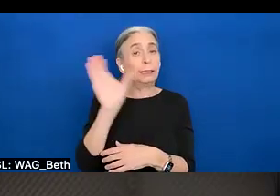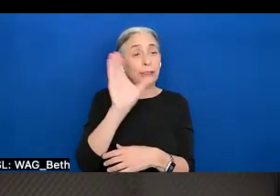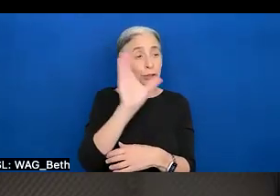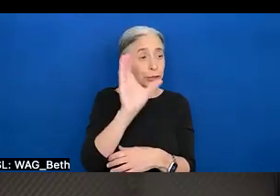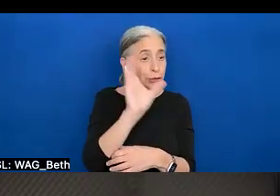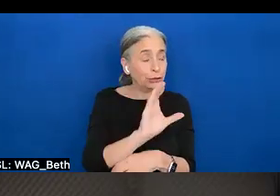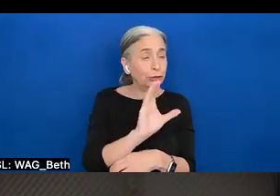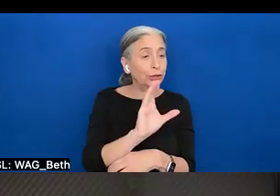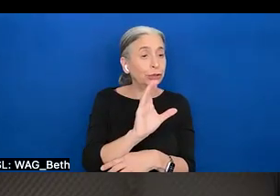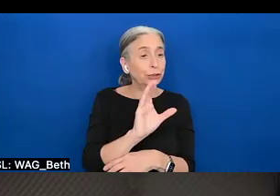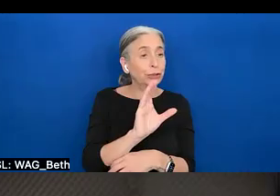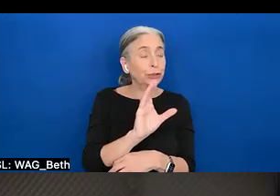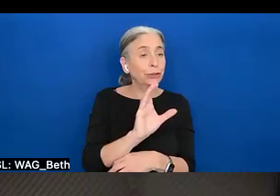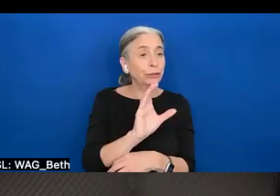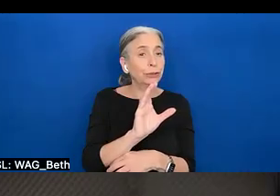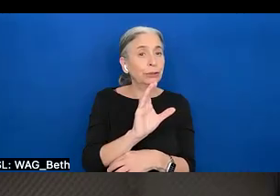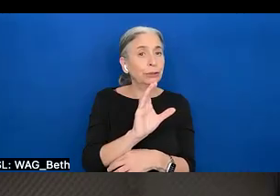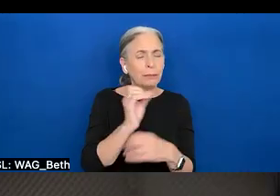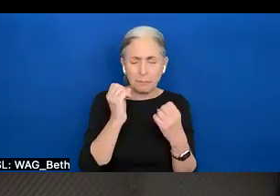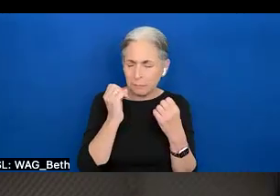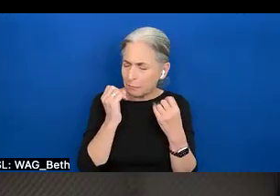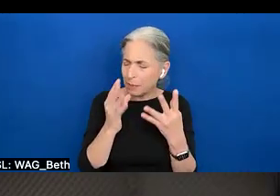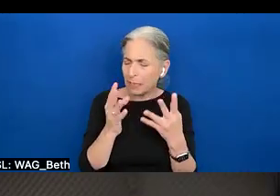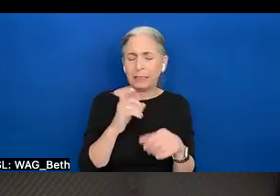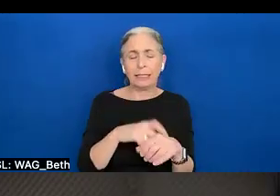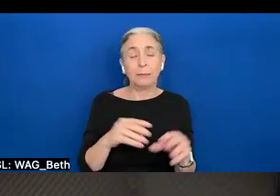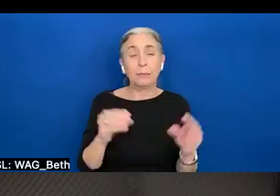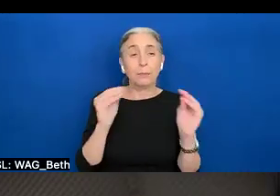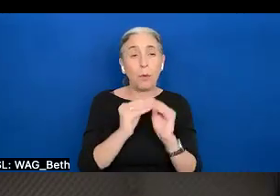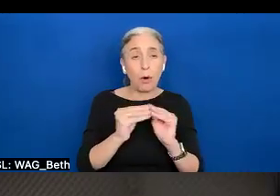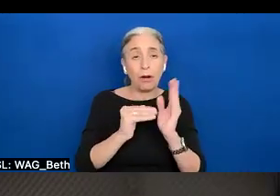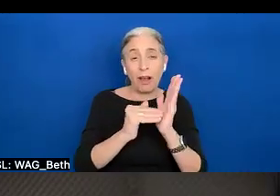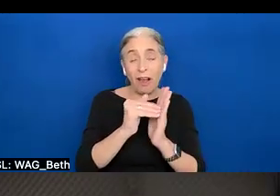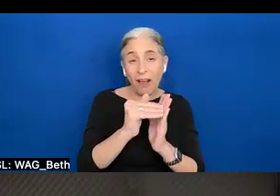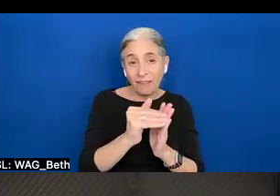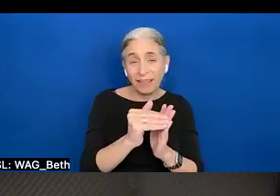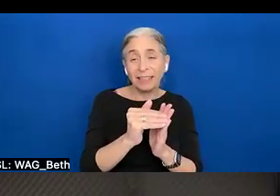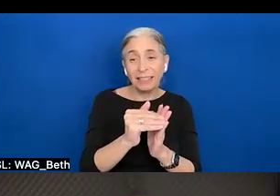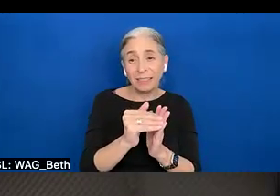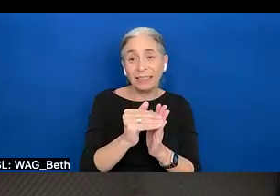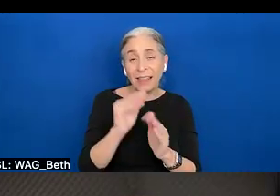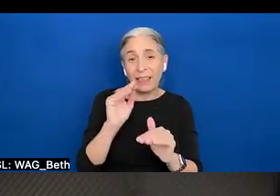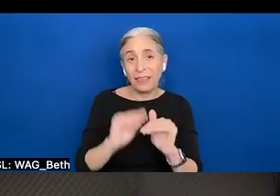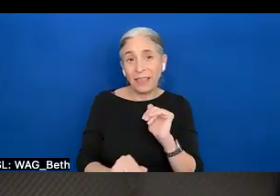times more than the times you will actually read or